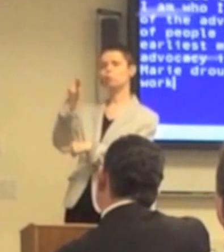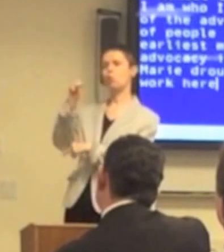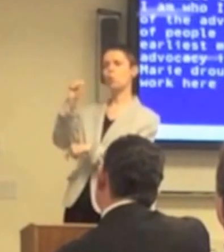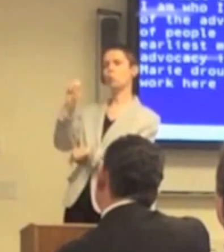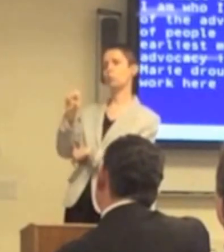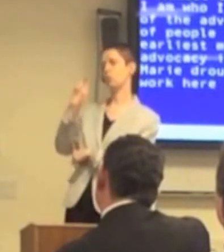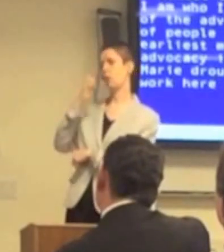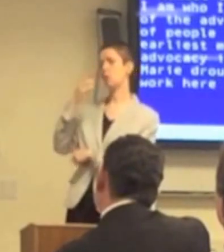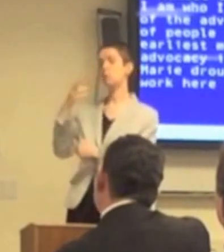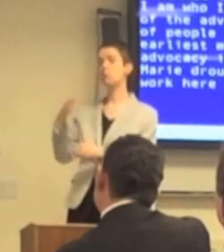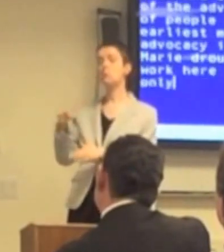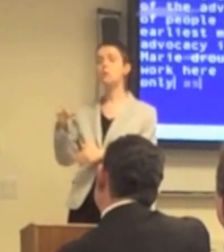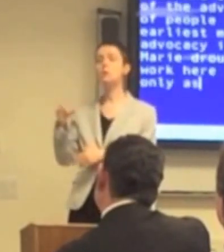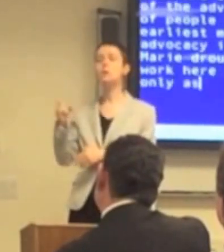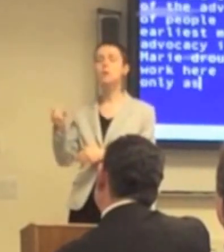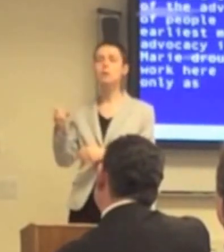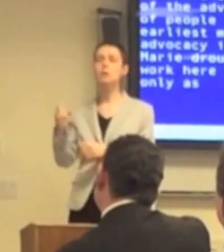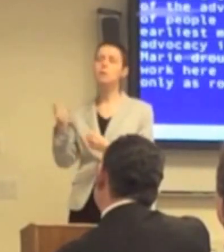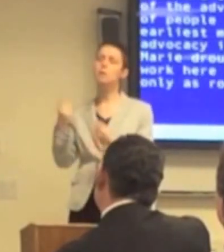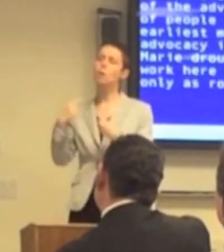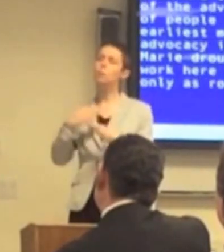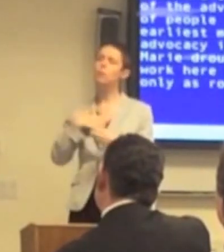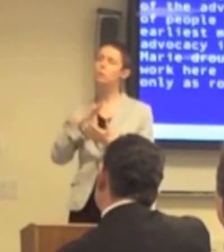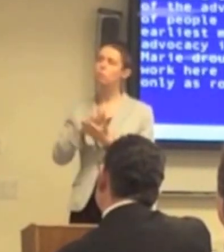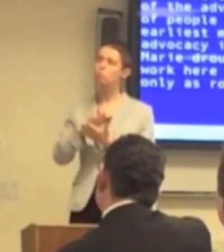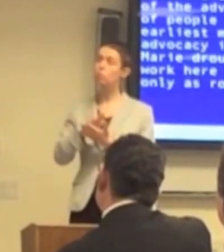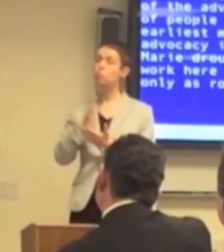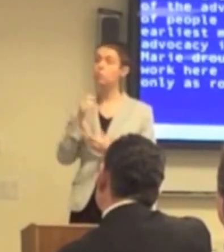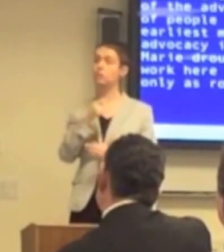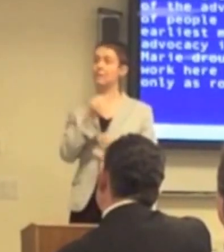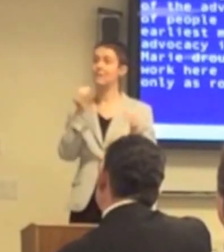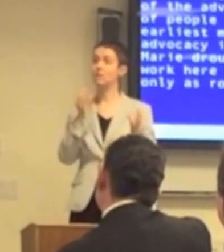She had been called to my school because a teacher had refused to wear